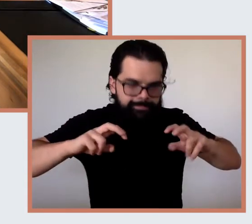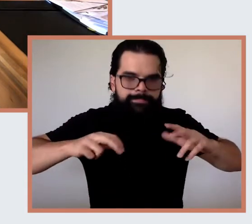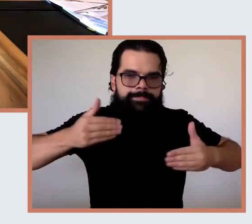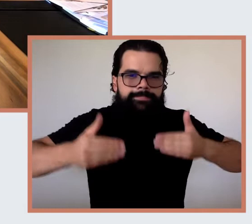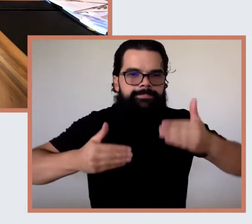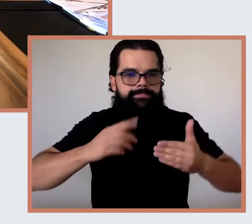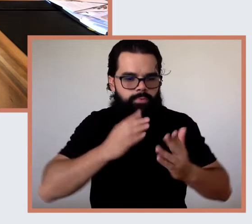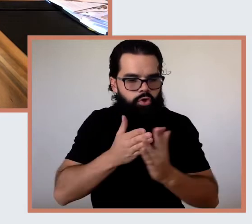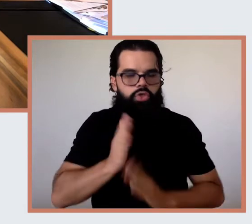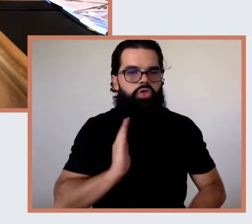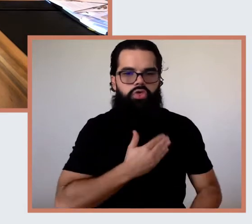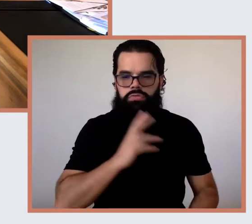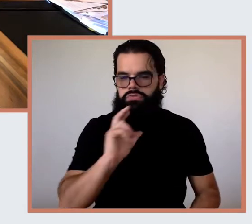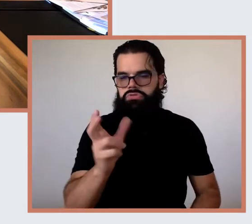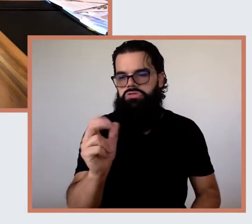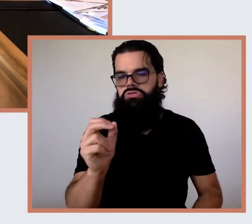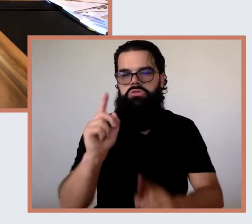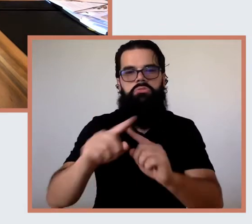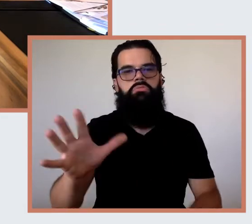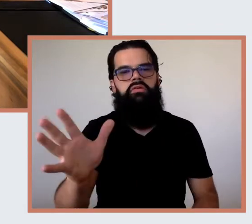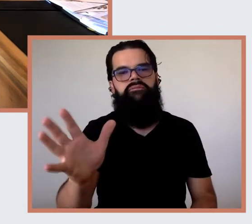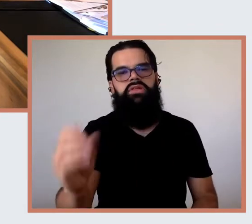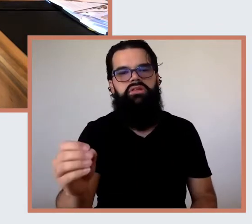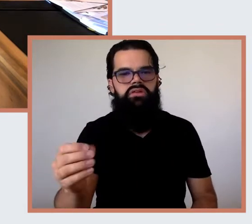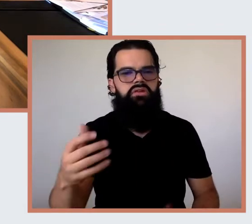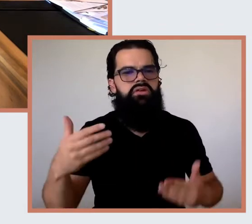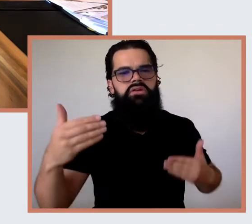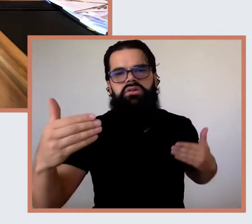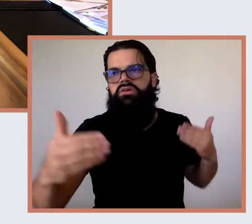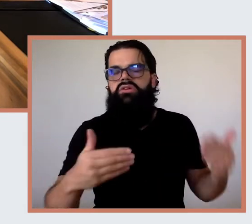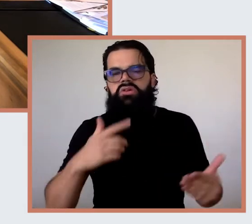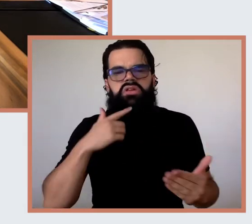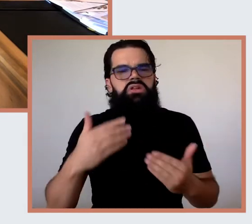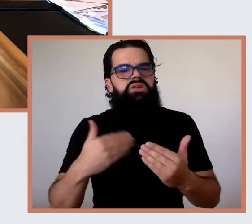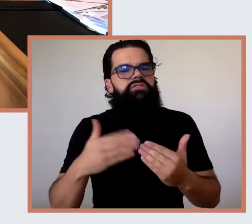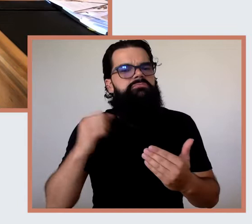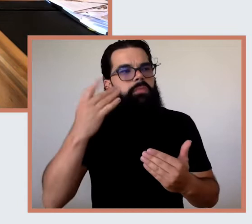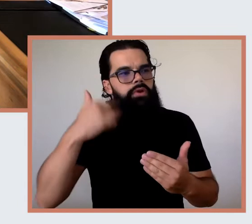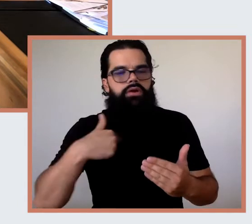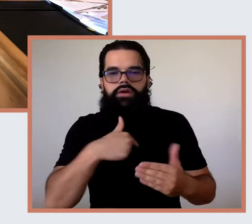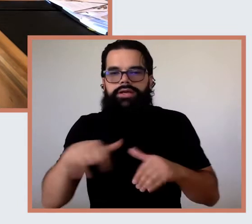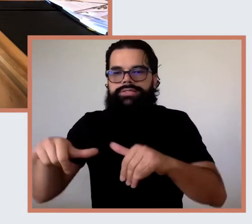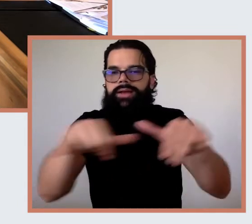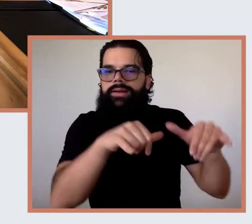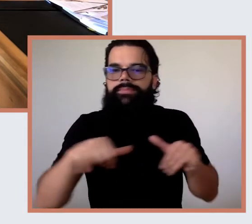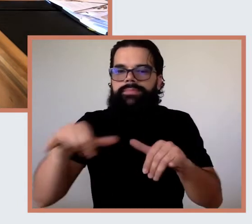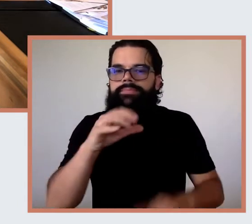incredibly luckily successful through our thirties and into our forties and fifties, it was easy.